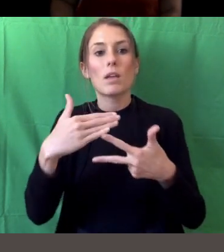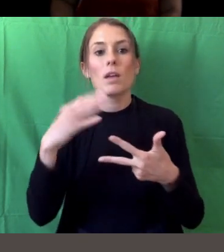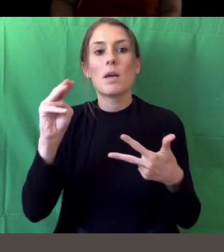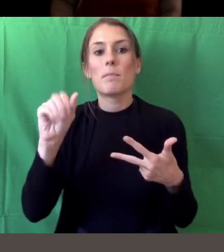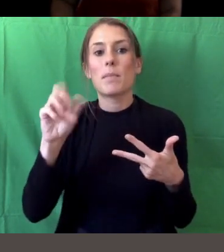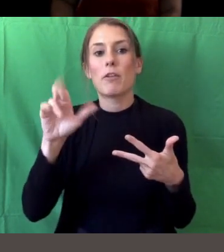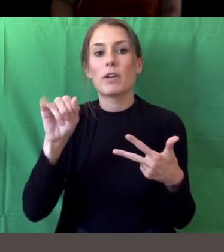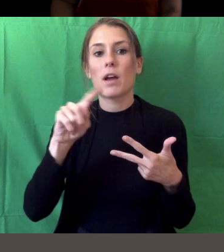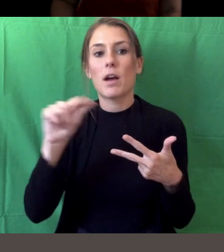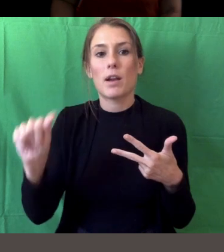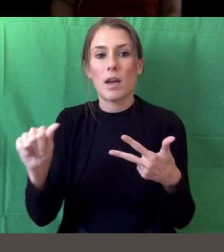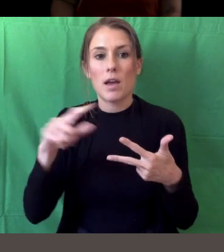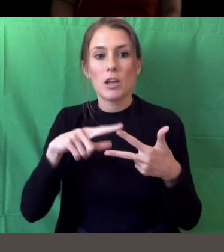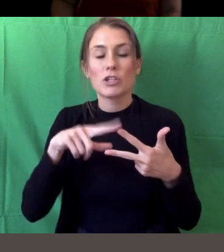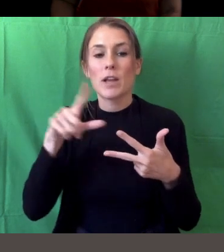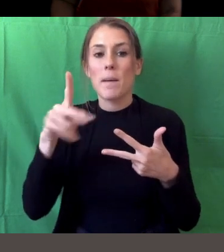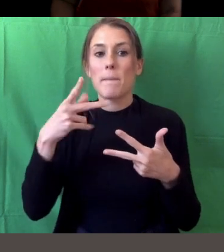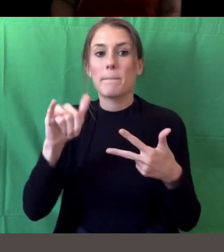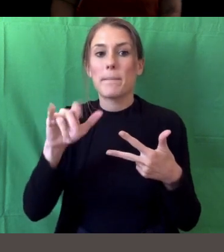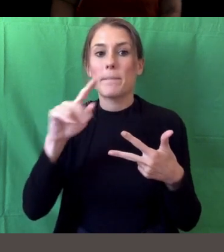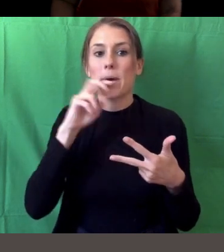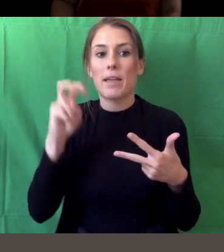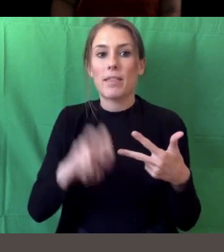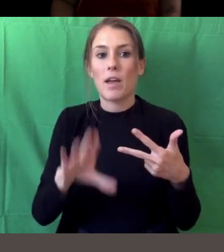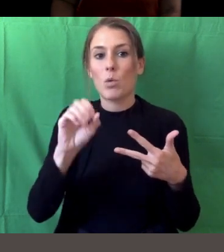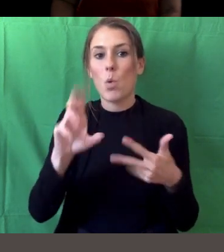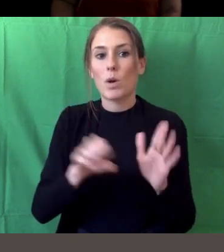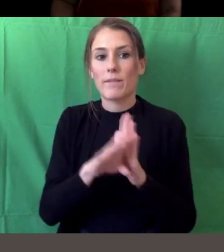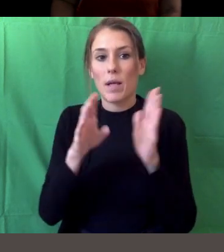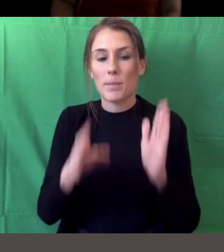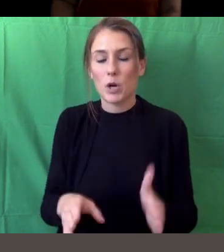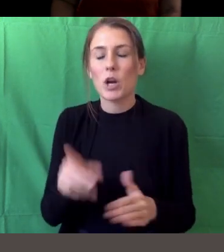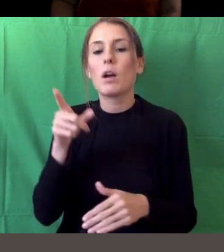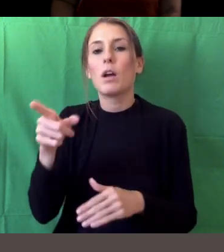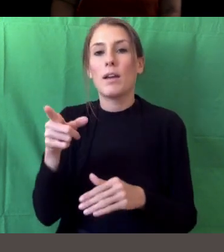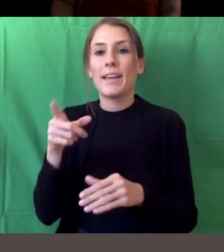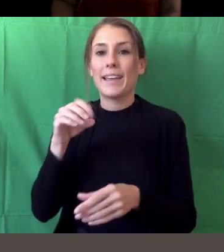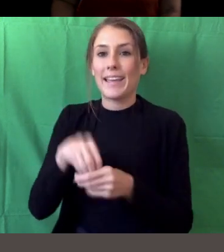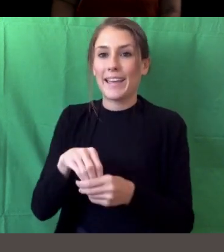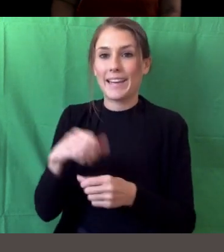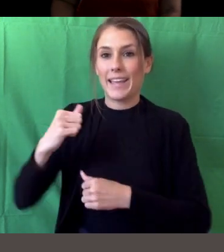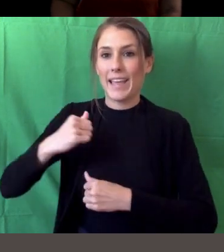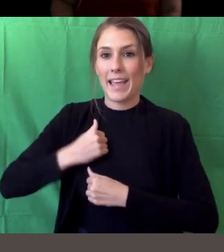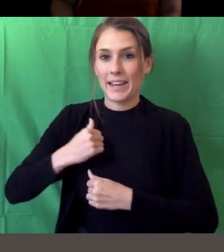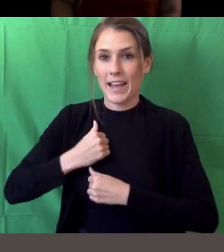Mariatta Wijaya who is a Python Core developer, she is based in Canada.